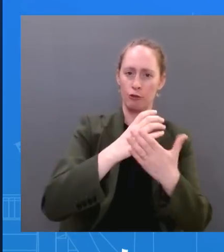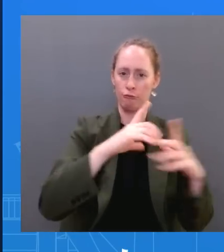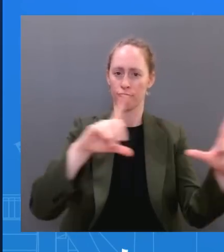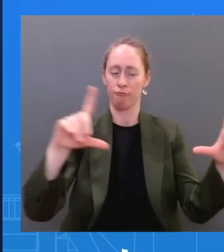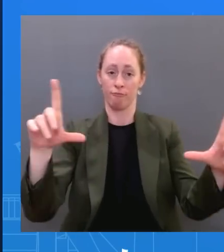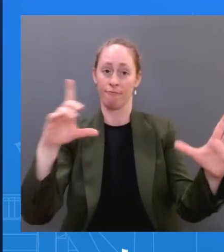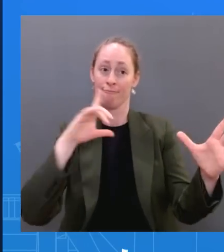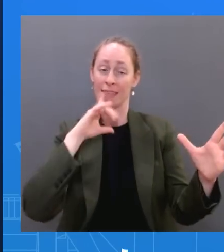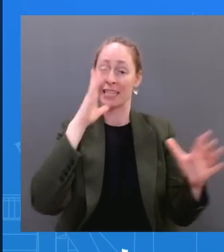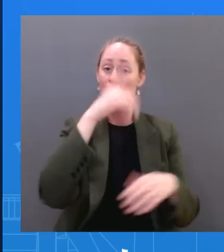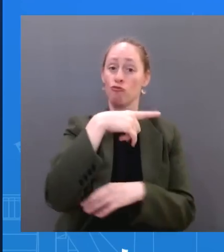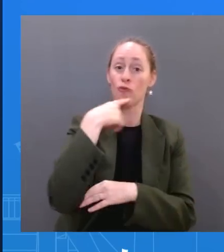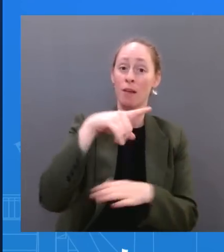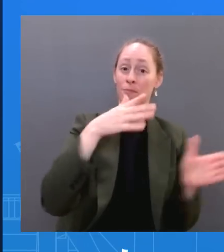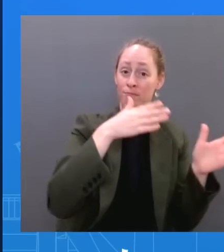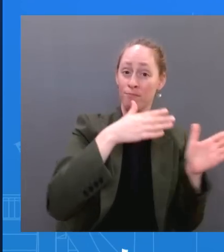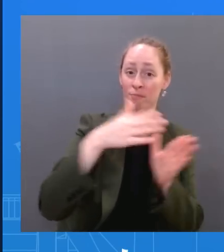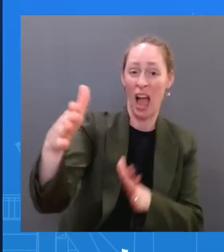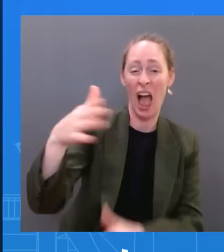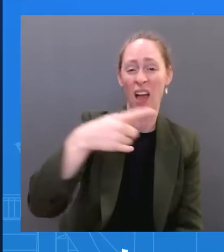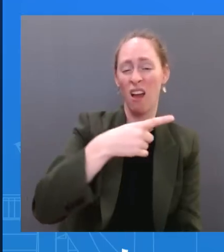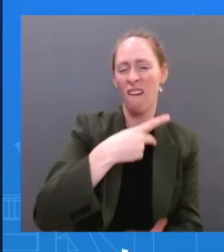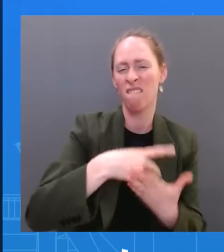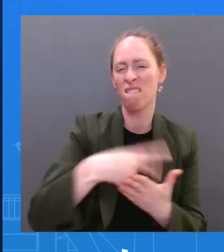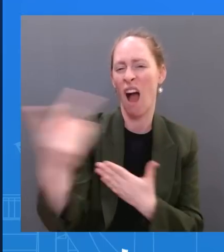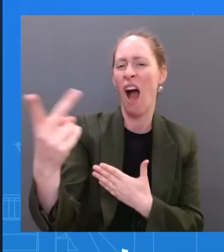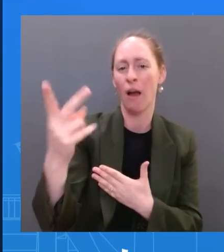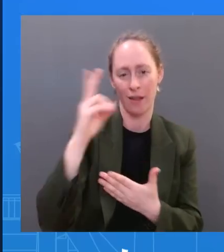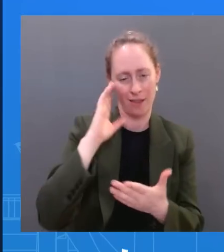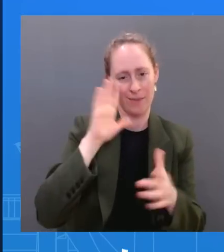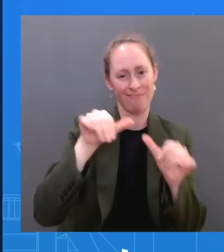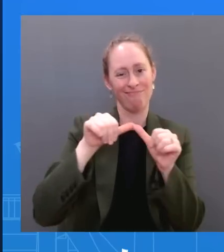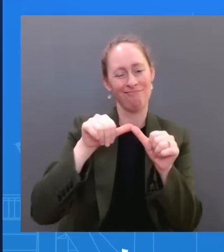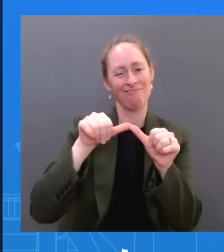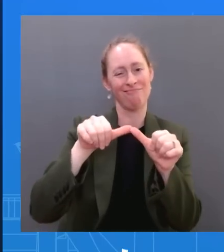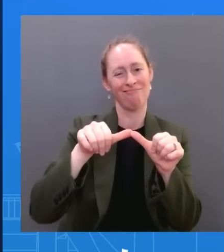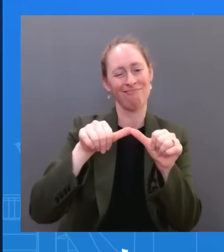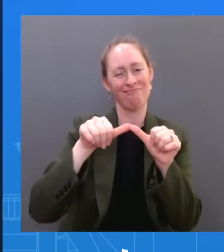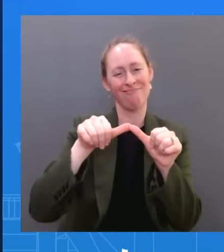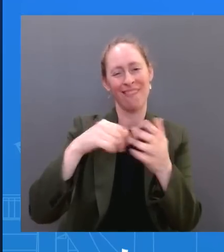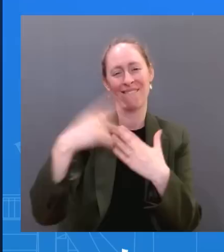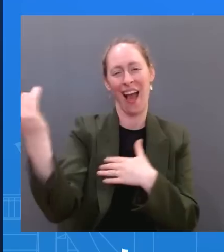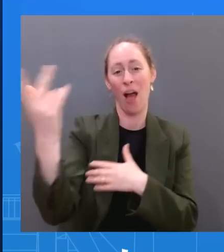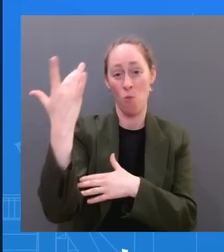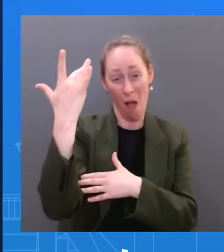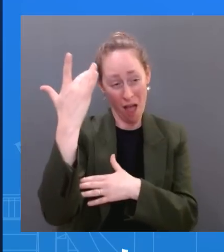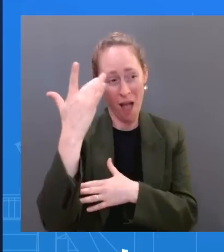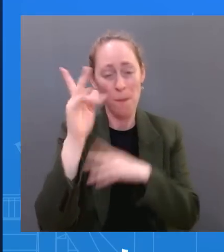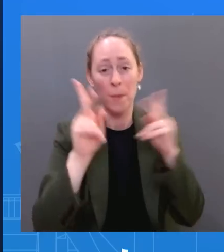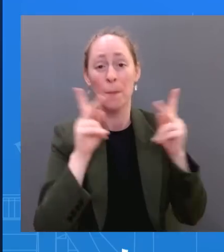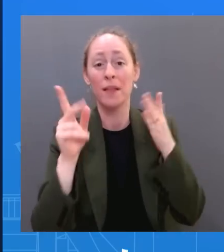because of the bravery of the Ukrainian people. Now, it is certainly the case that Russia has been able